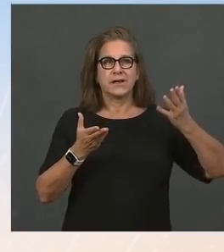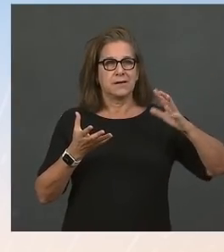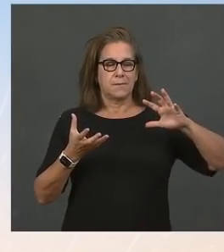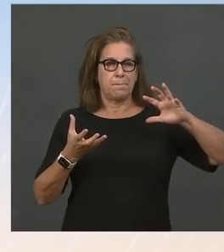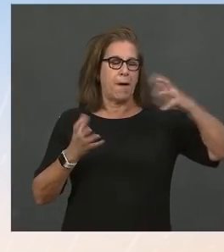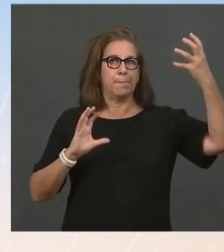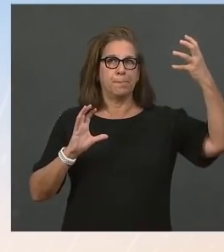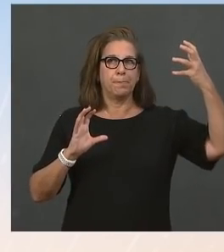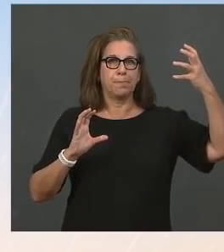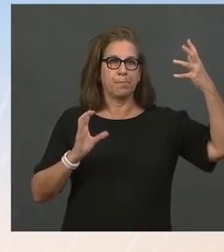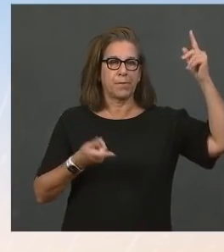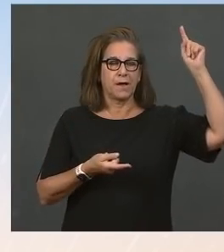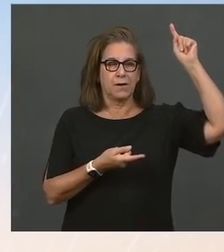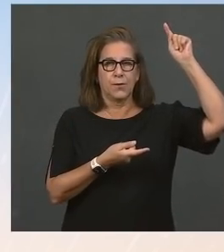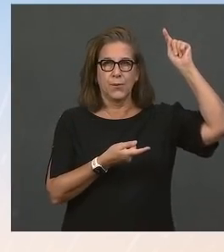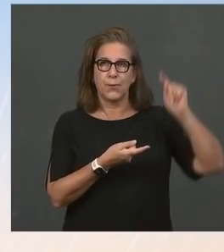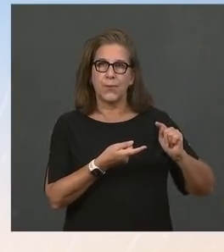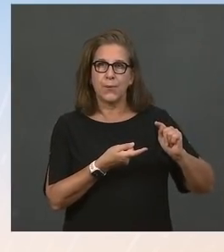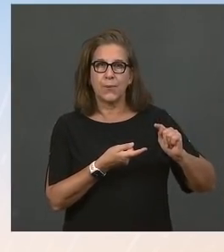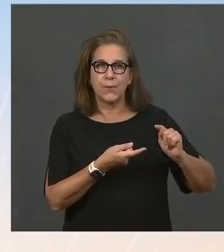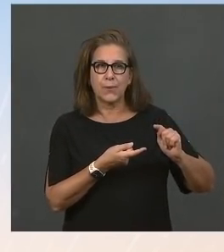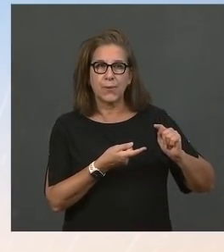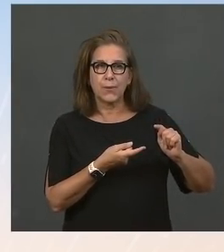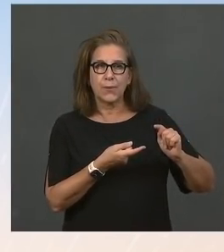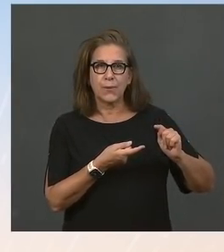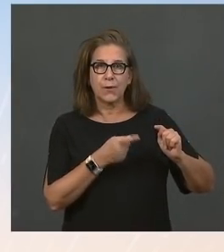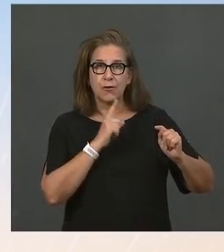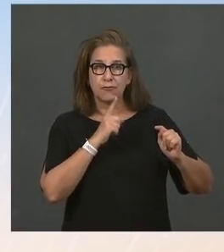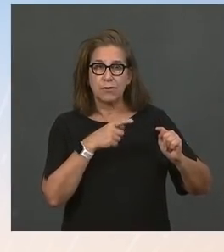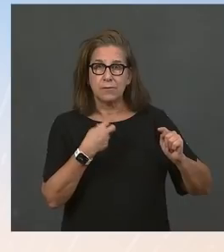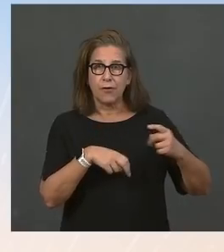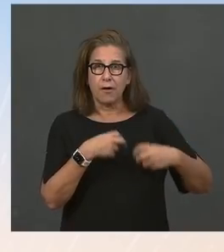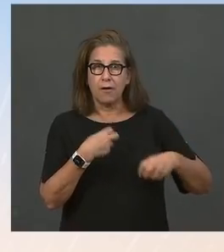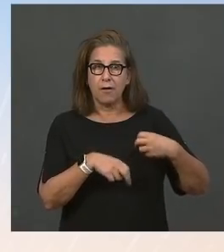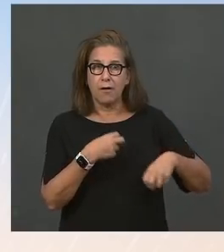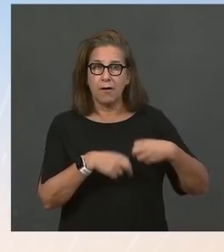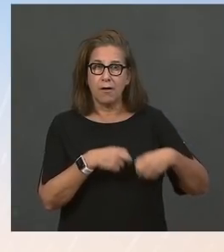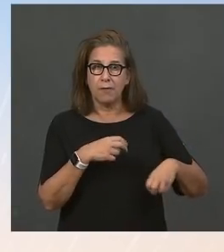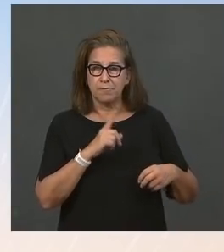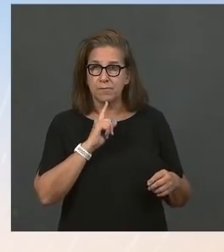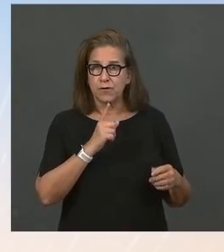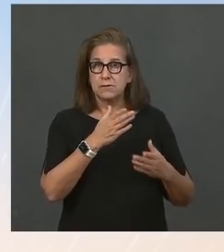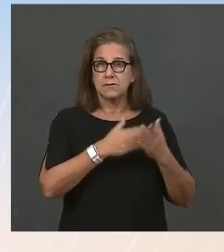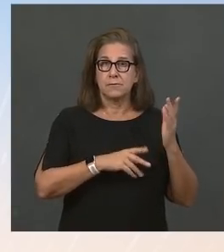that have implemented these requirements across the board. The Press: Okay. Following up on something else the President said last night,